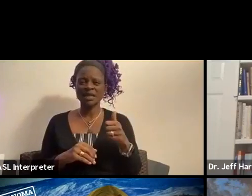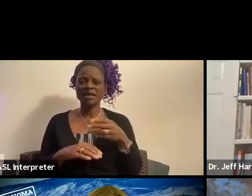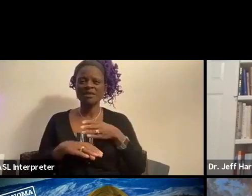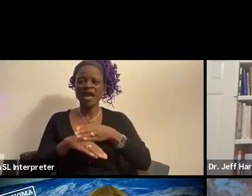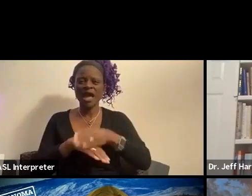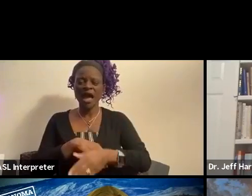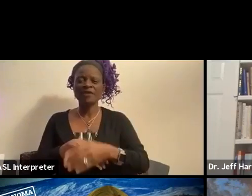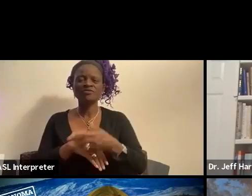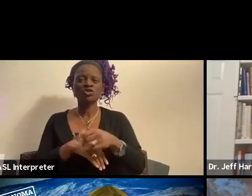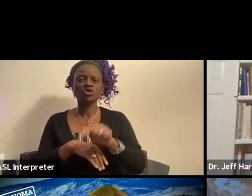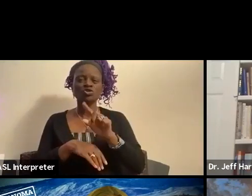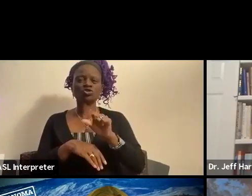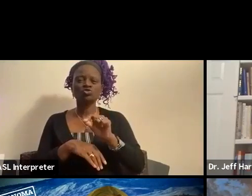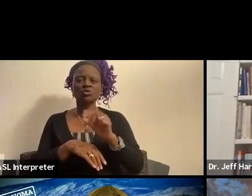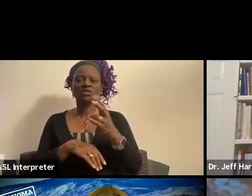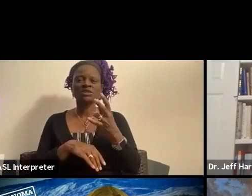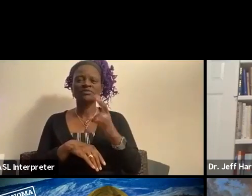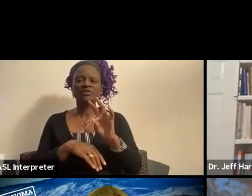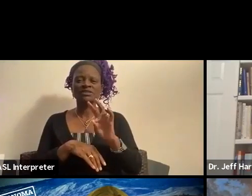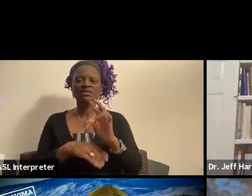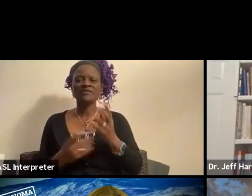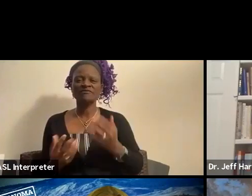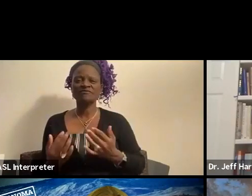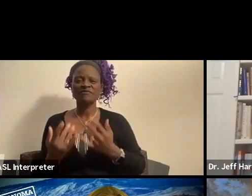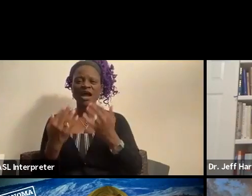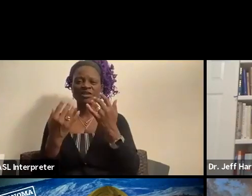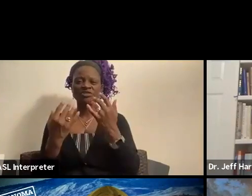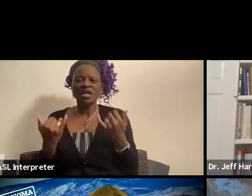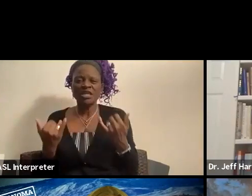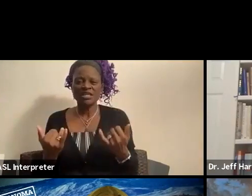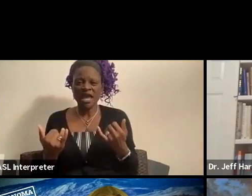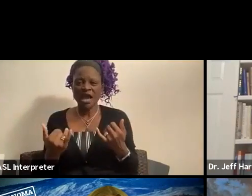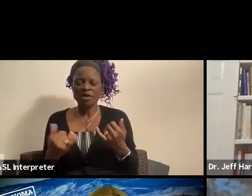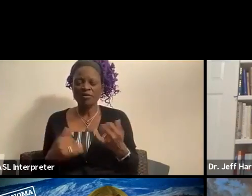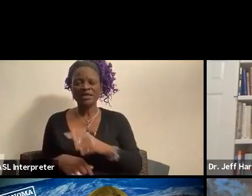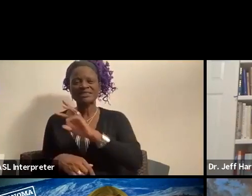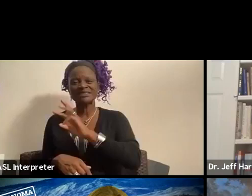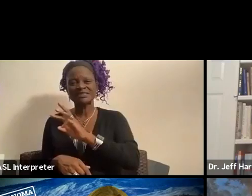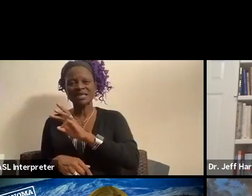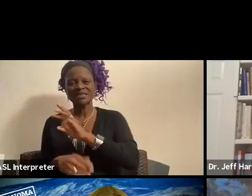Guerneville flood, it went up to six out of 10. Now, since that, we've had two additional